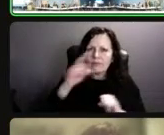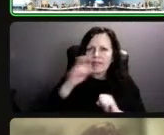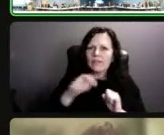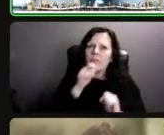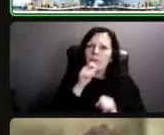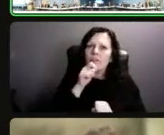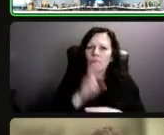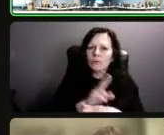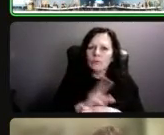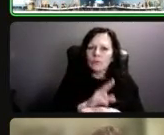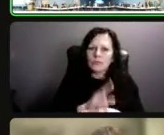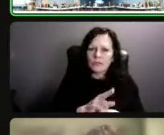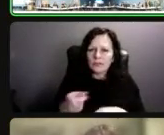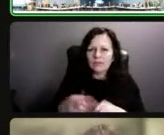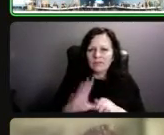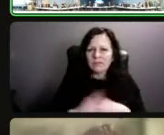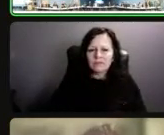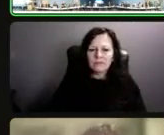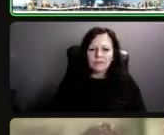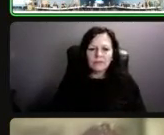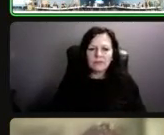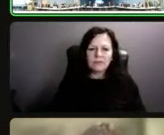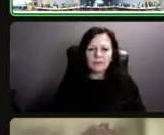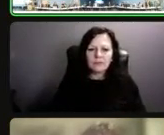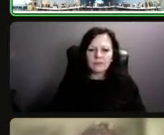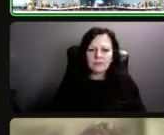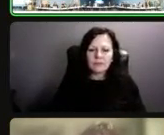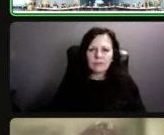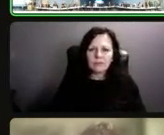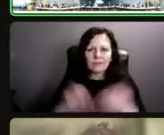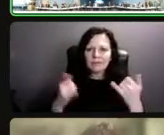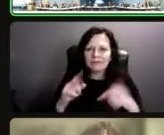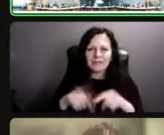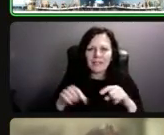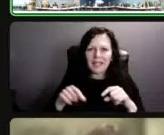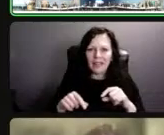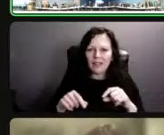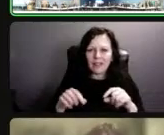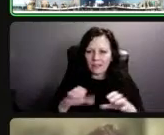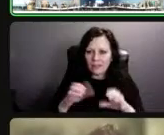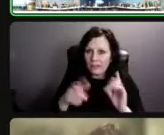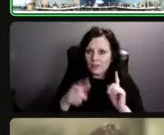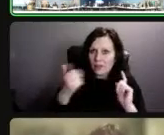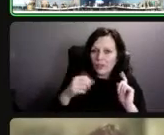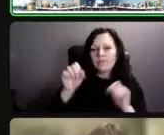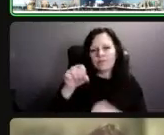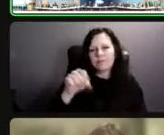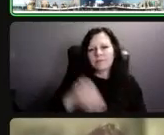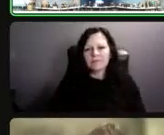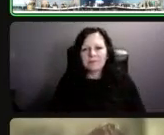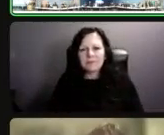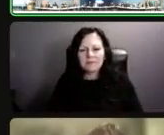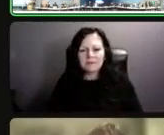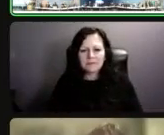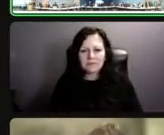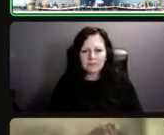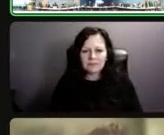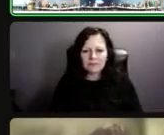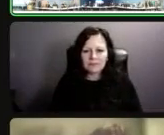YES, I CAN. MY DAD IS IN PROBABLY MY PUBLIC MICROPHONE.